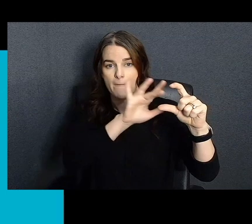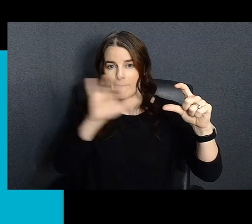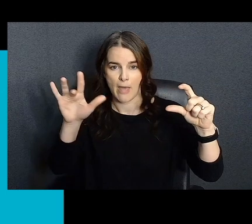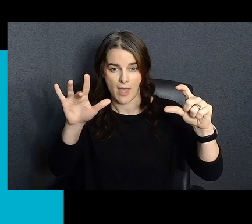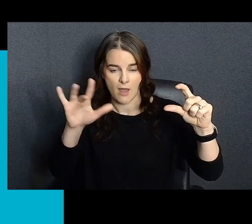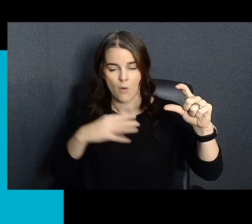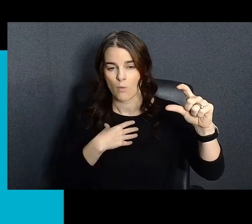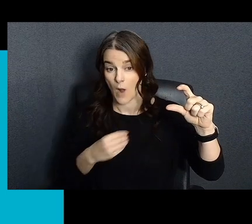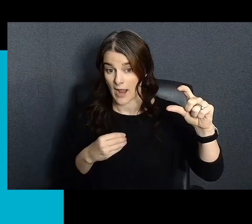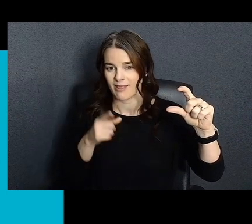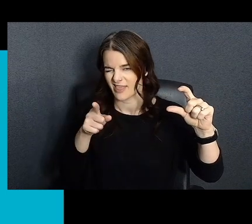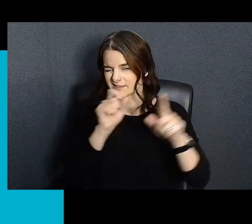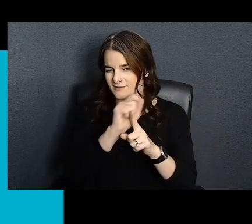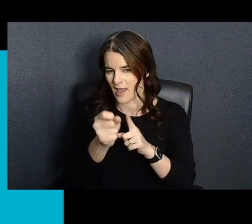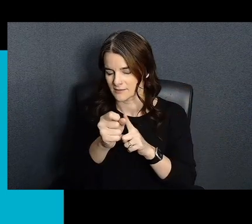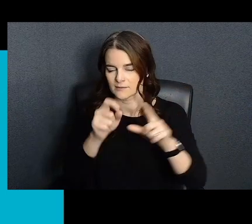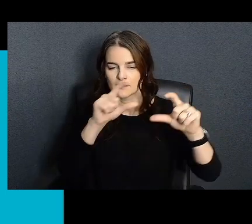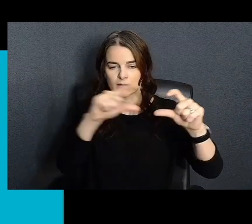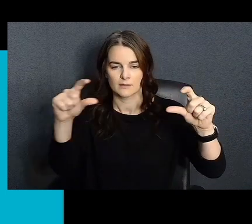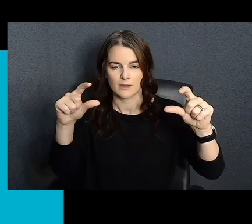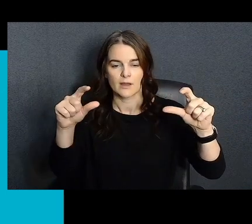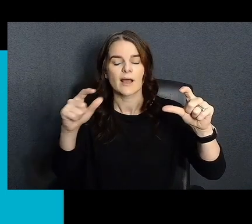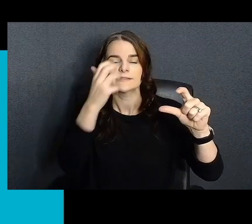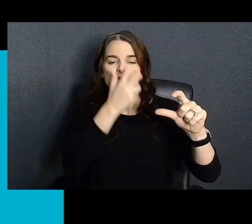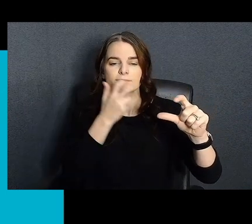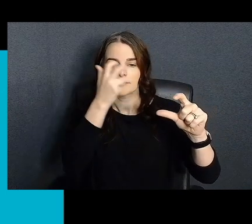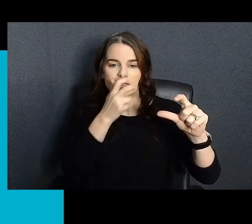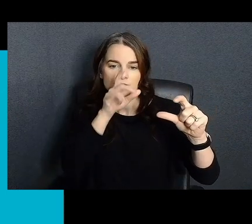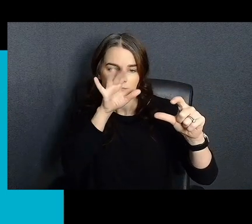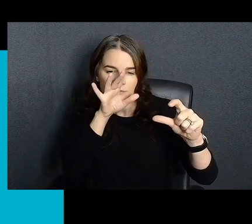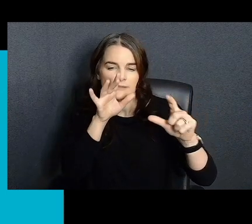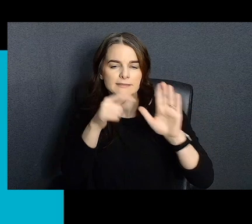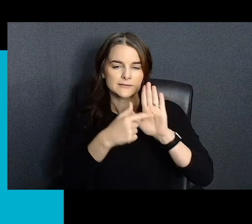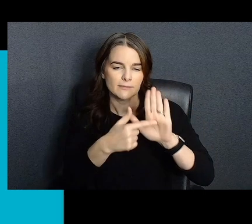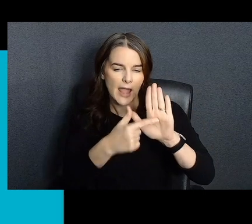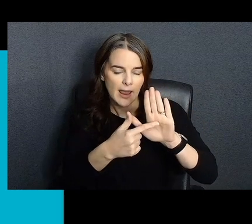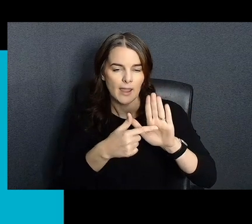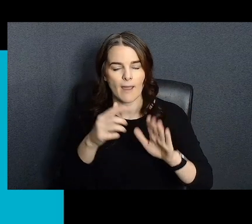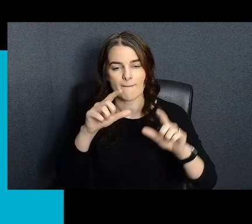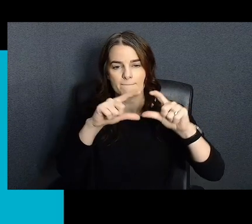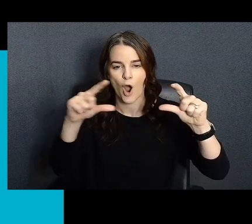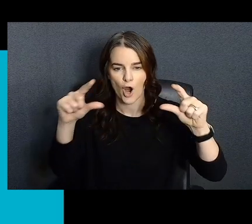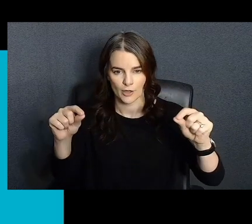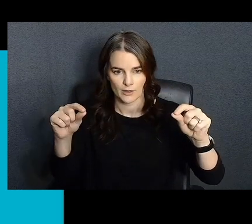It's white in this particular case. This is a speech display bar. So whatever message that I've constructed-- I--